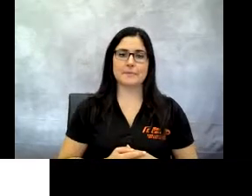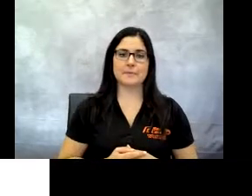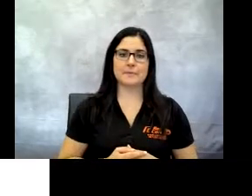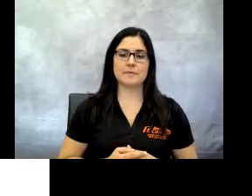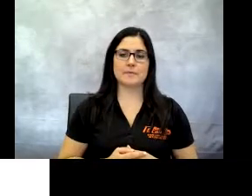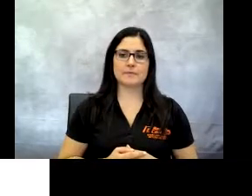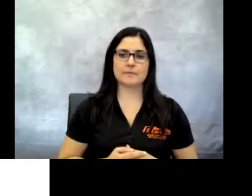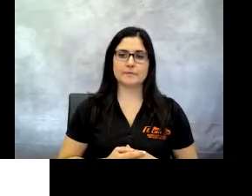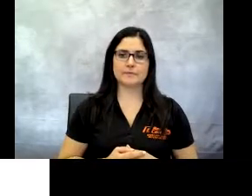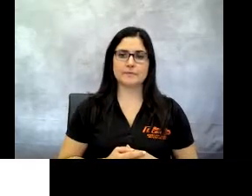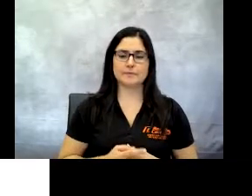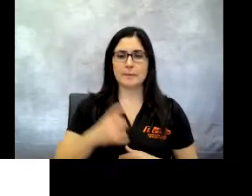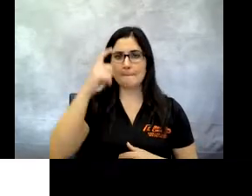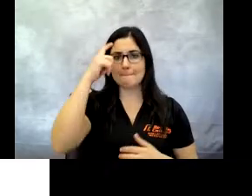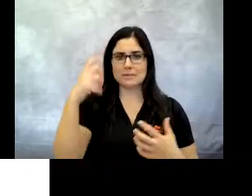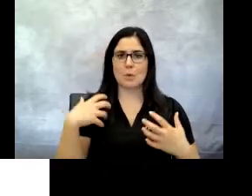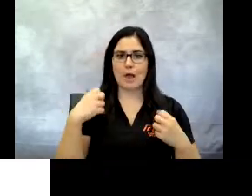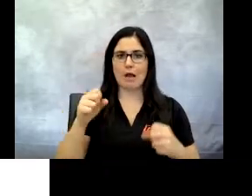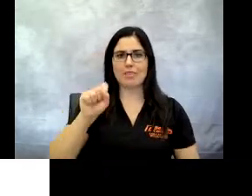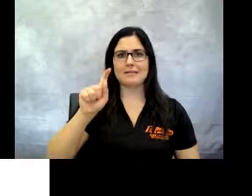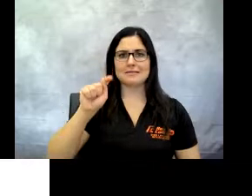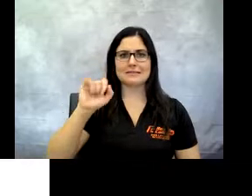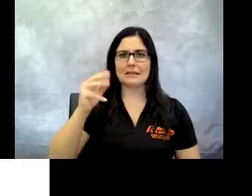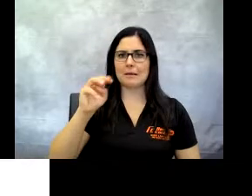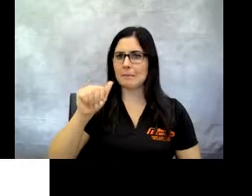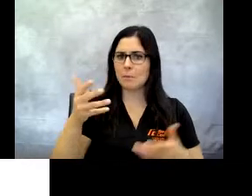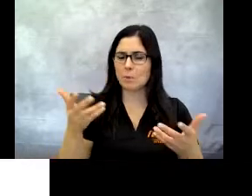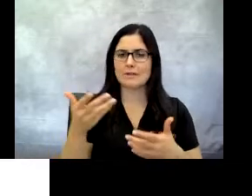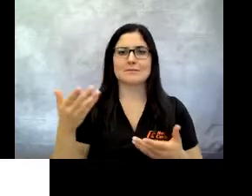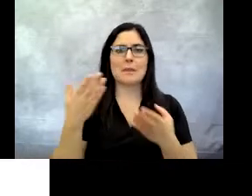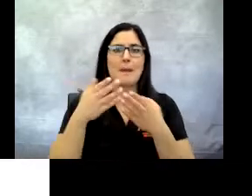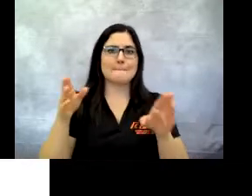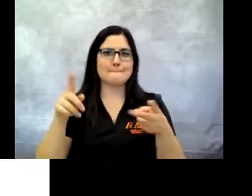the mental health stigma, what is the public stigma, the self stigma?